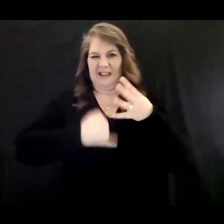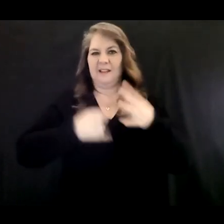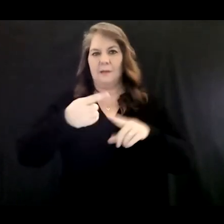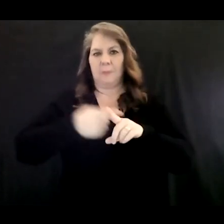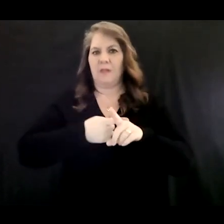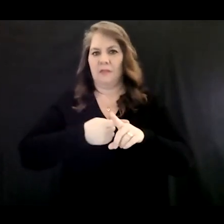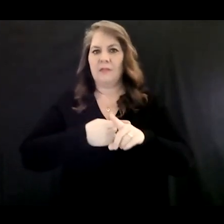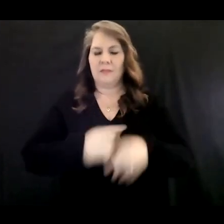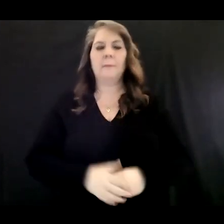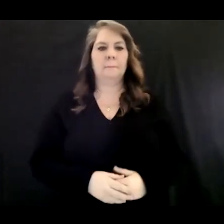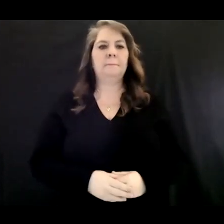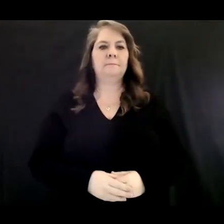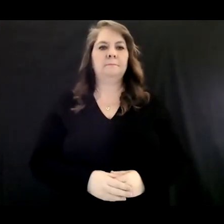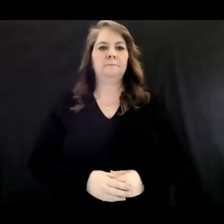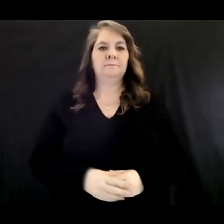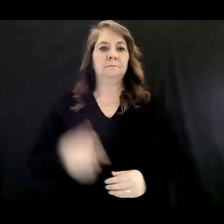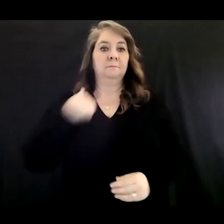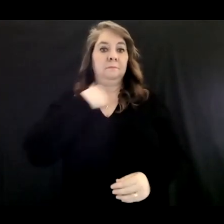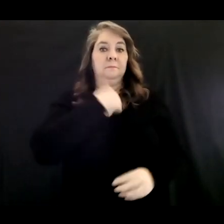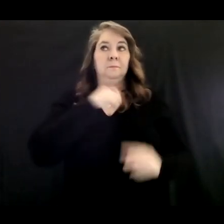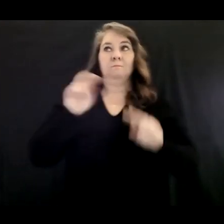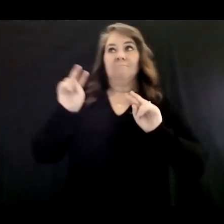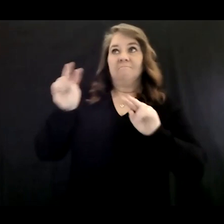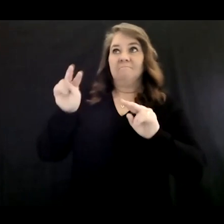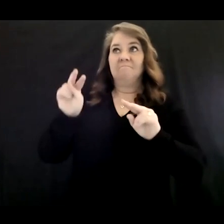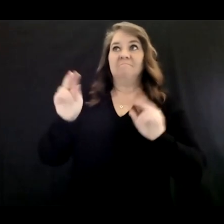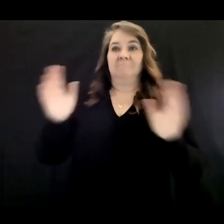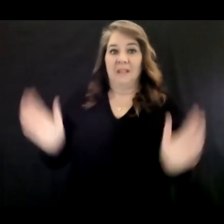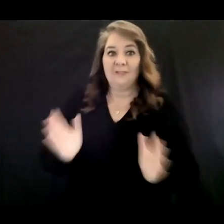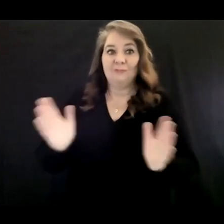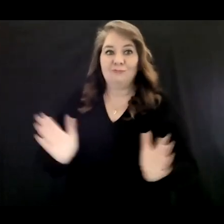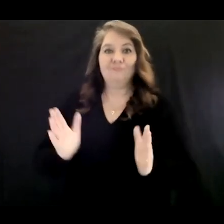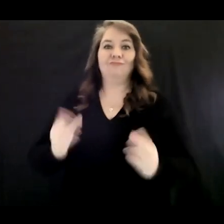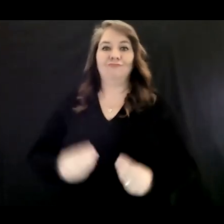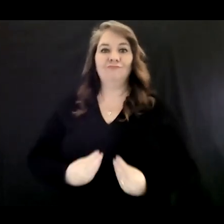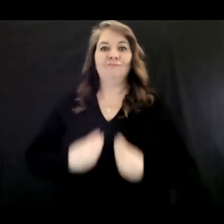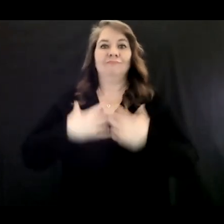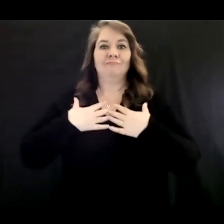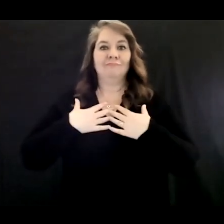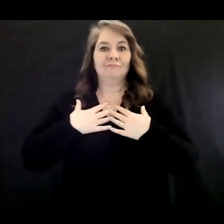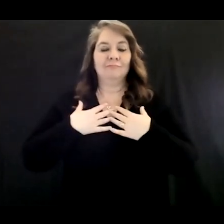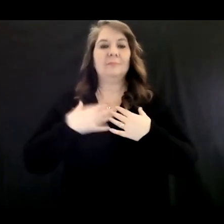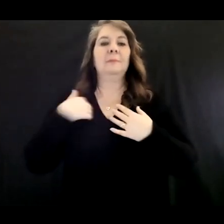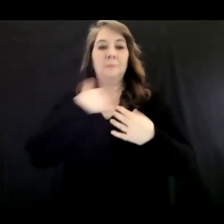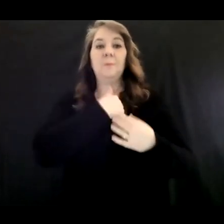We view that as encouraging sign that we can begin to address